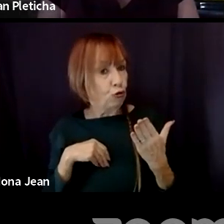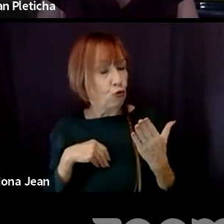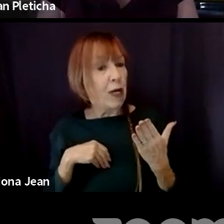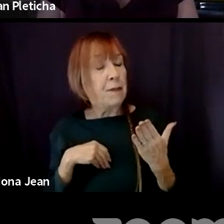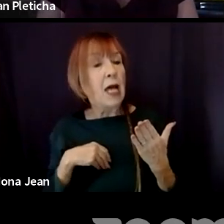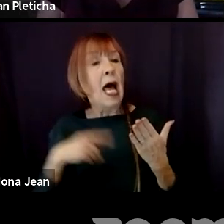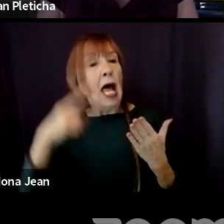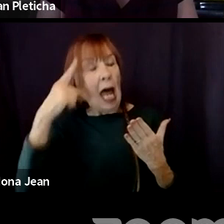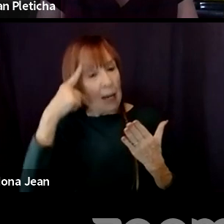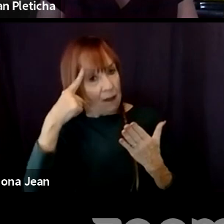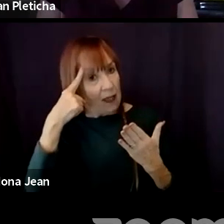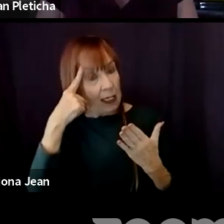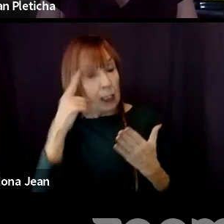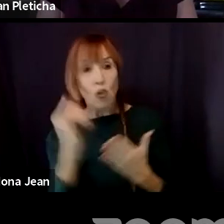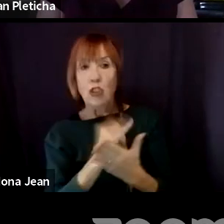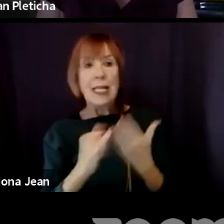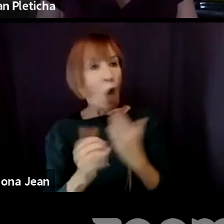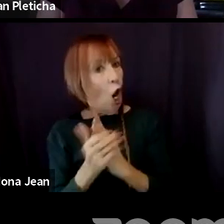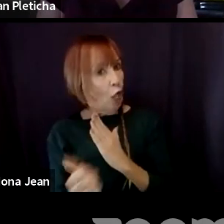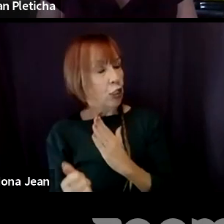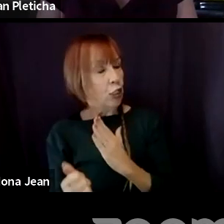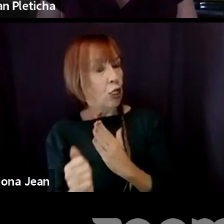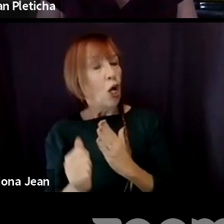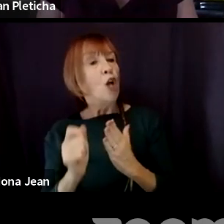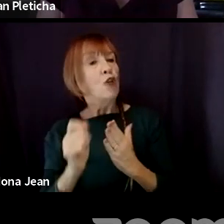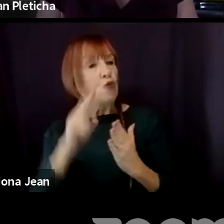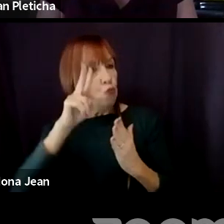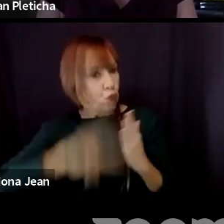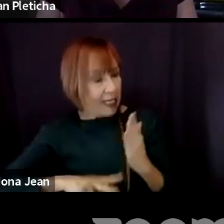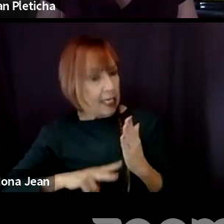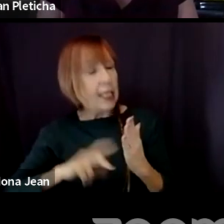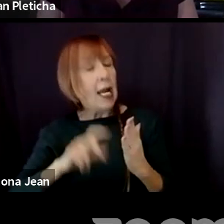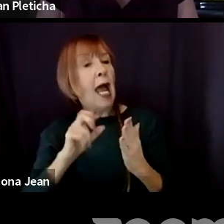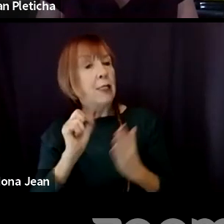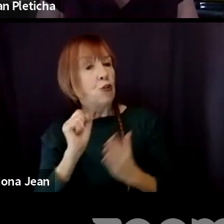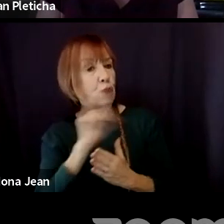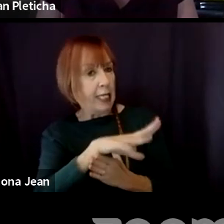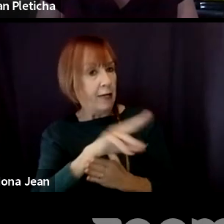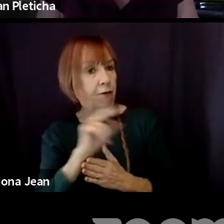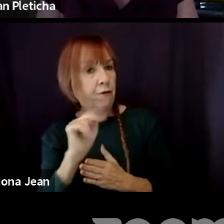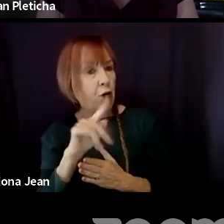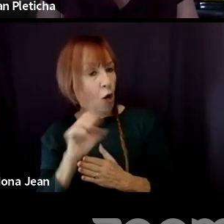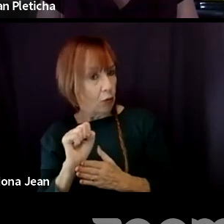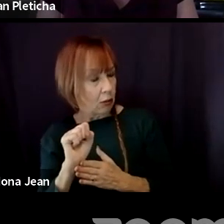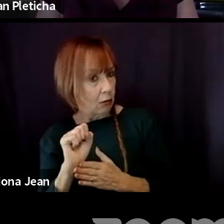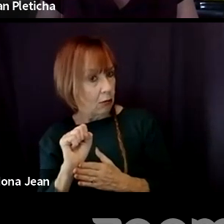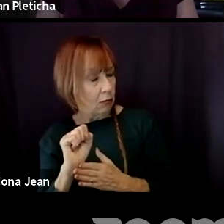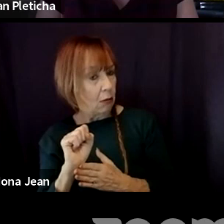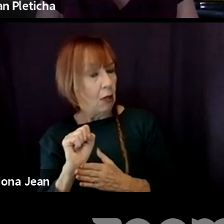to take in the notes, how to give a notes and taking notes. And so for me, I usually ask people,